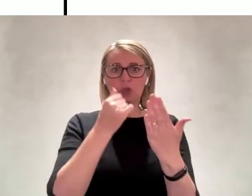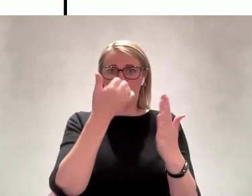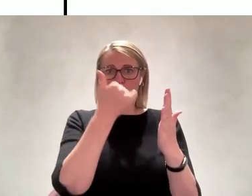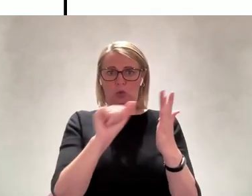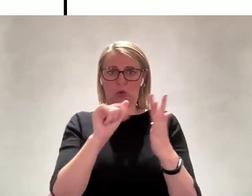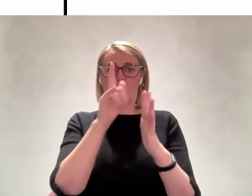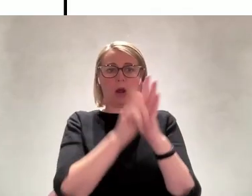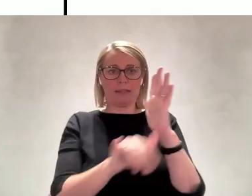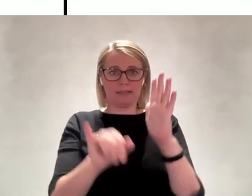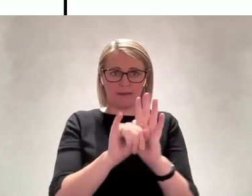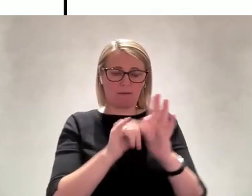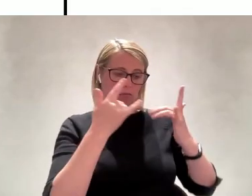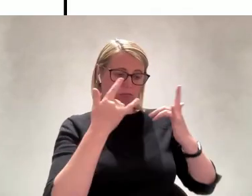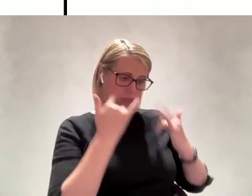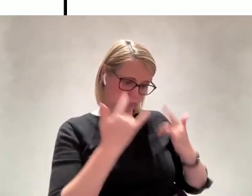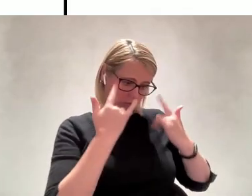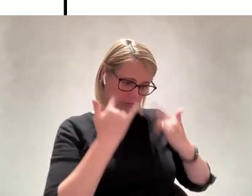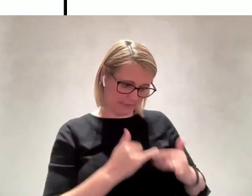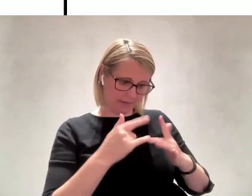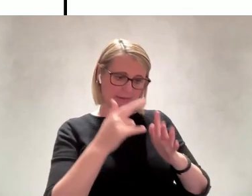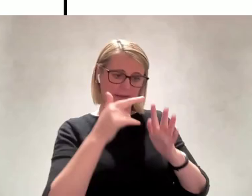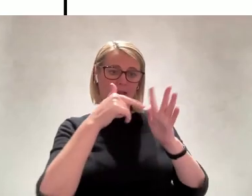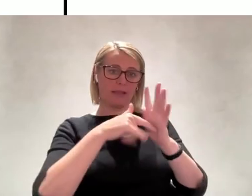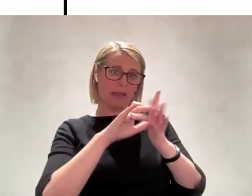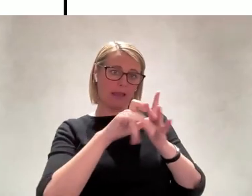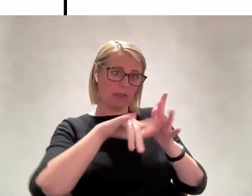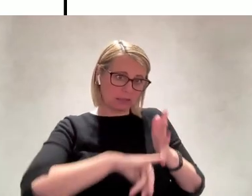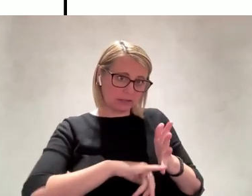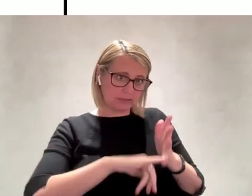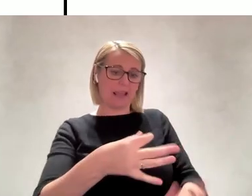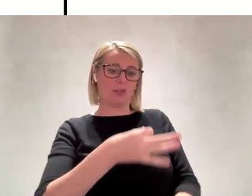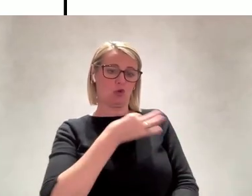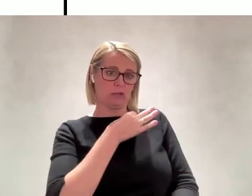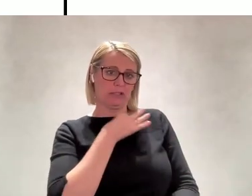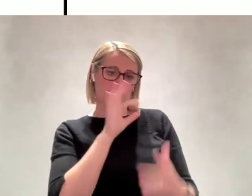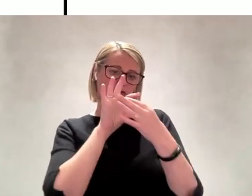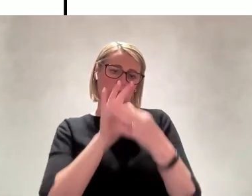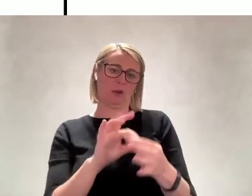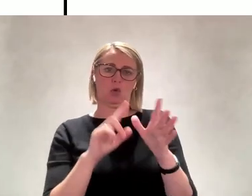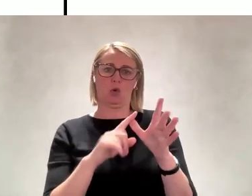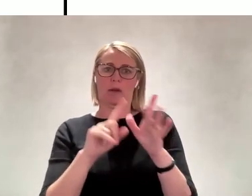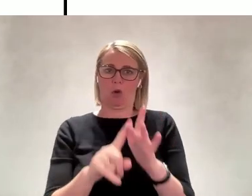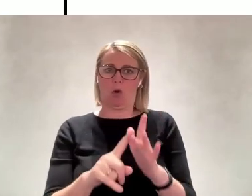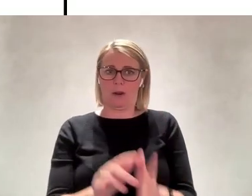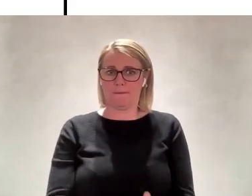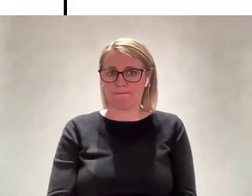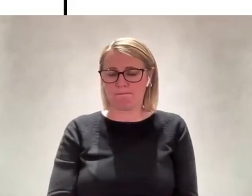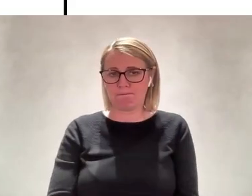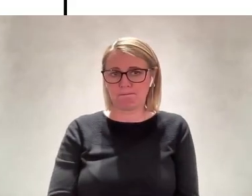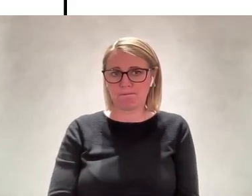to identify and assess the ethics and risks associated with AI use cases.